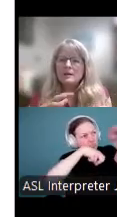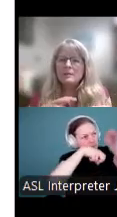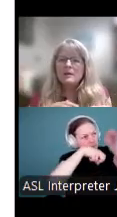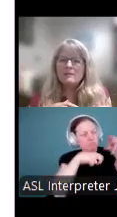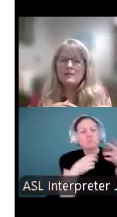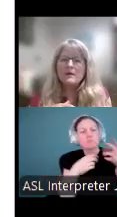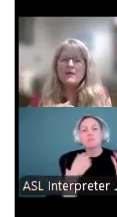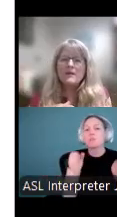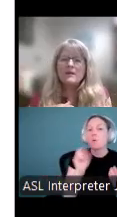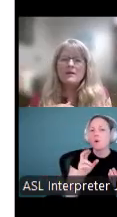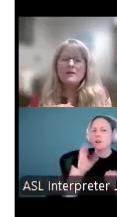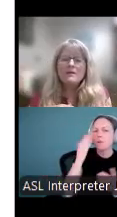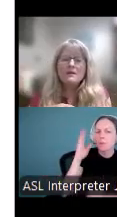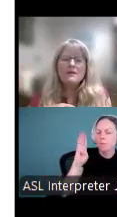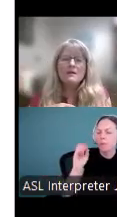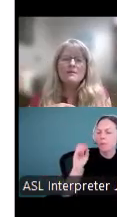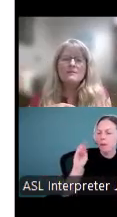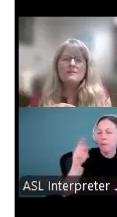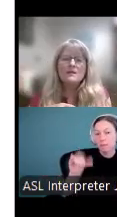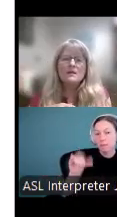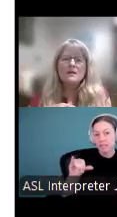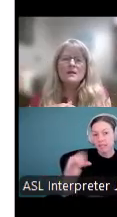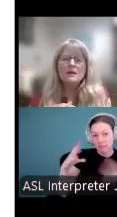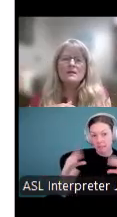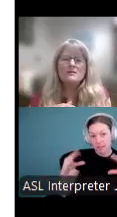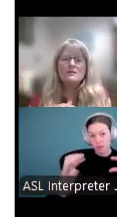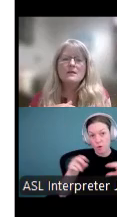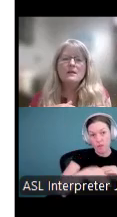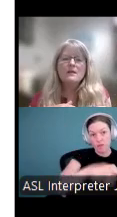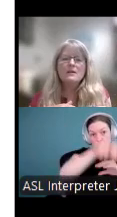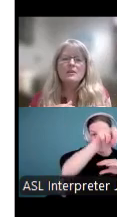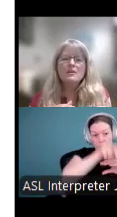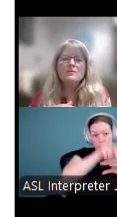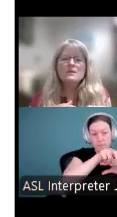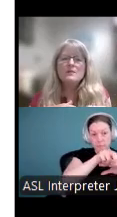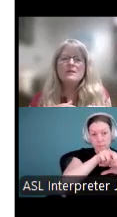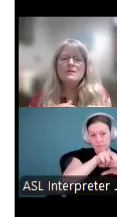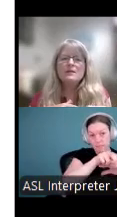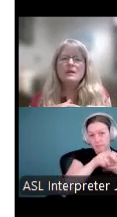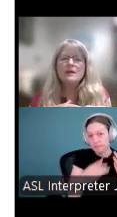and kind of prop them on there, and you know, something to think